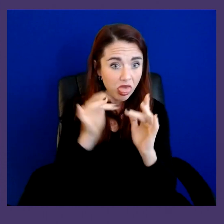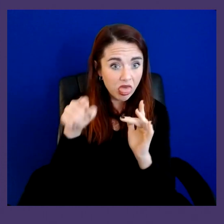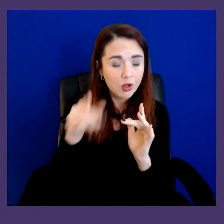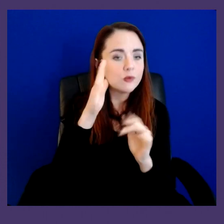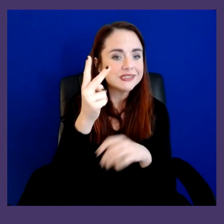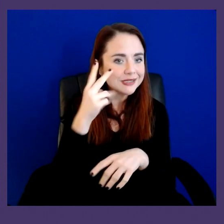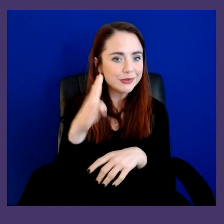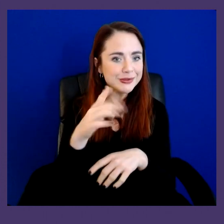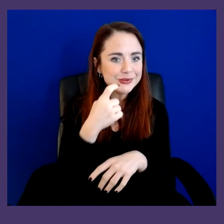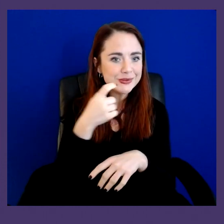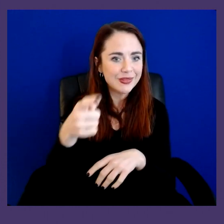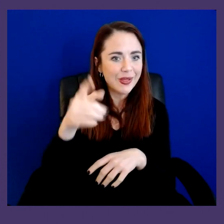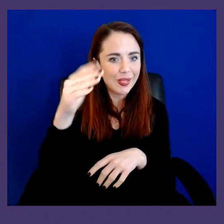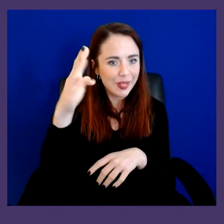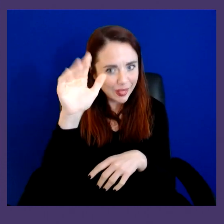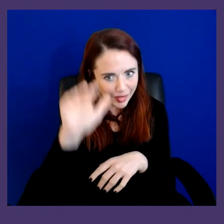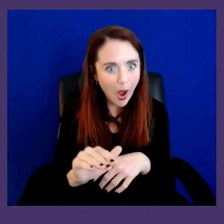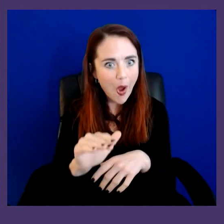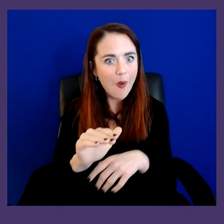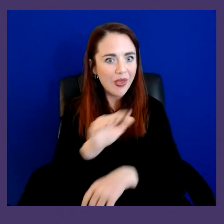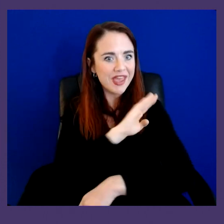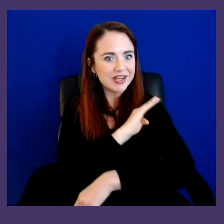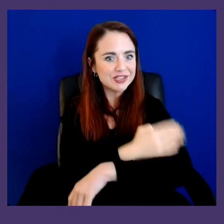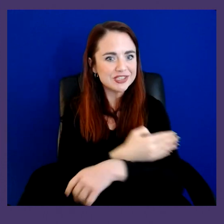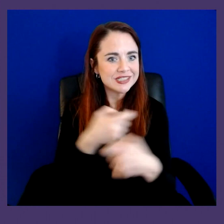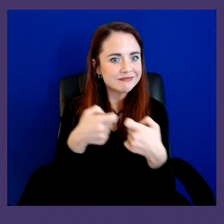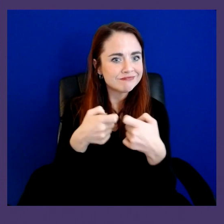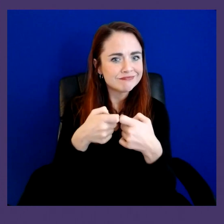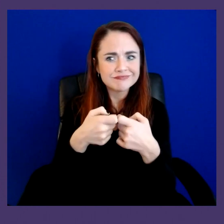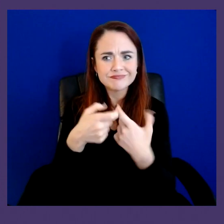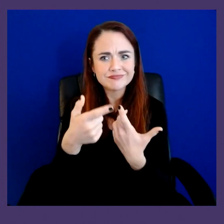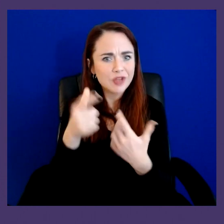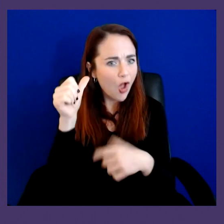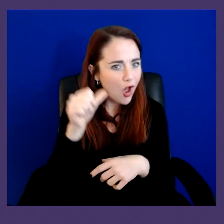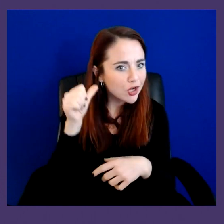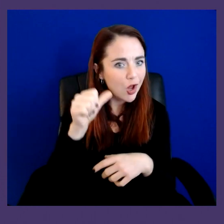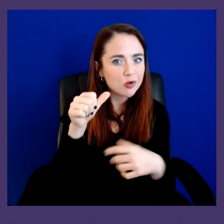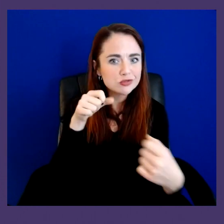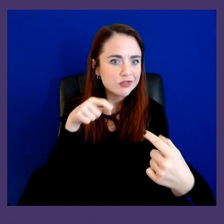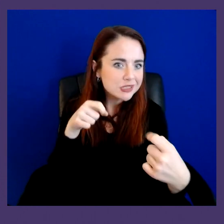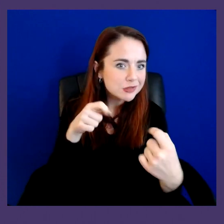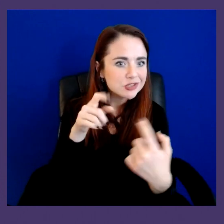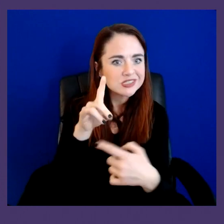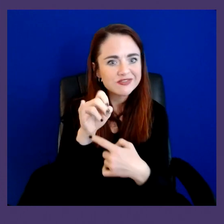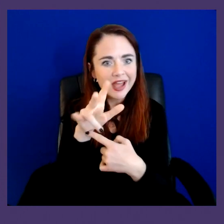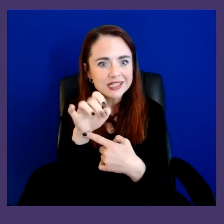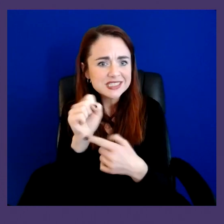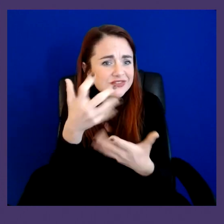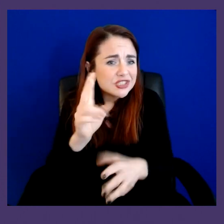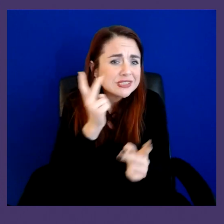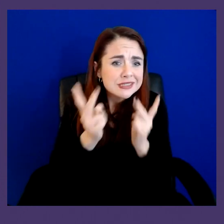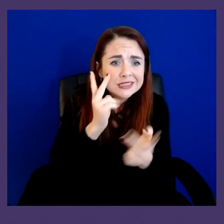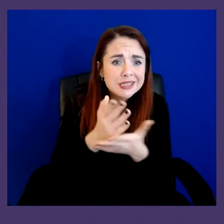Energy Audio transmitters and devices. We see TVs already that have Bluetooth Low Energy Audio.